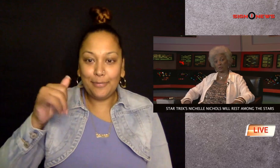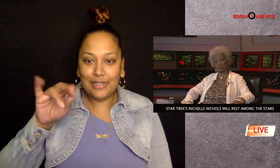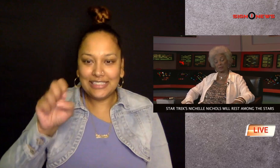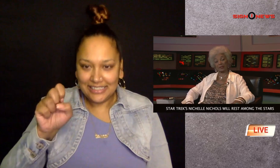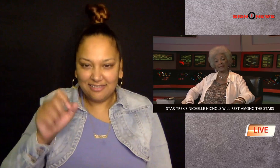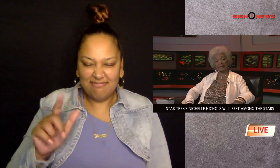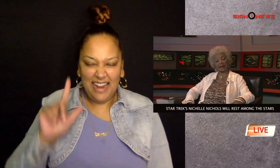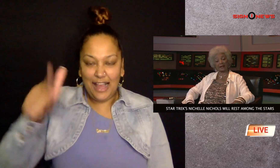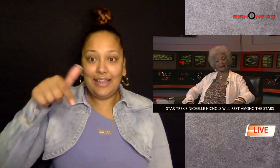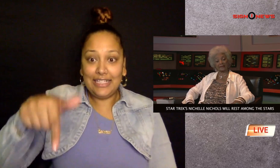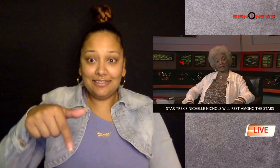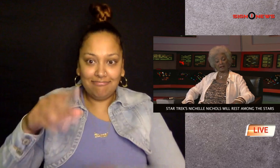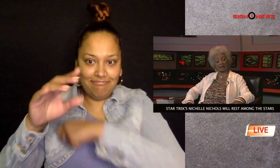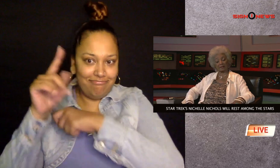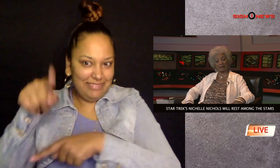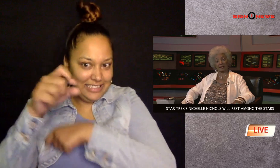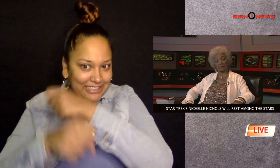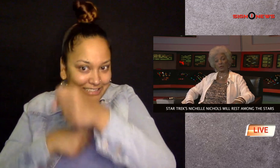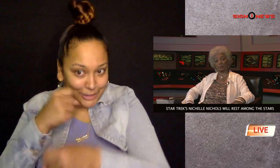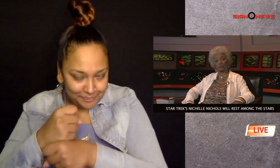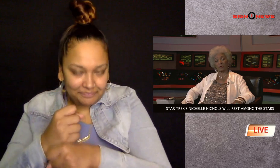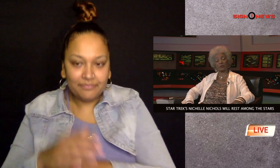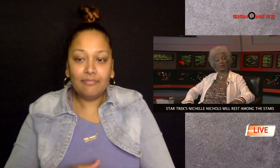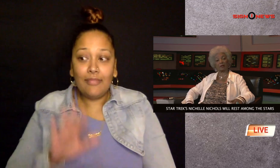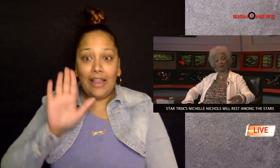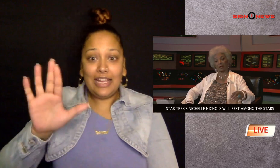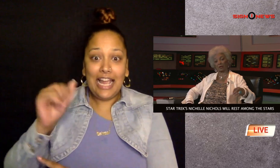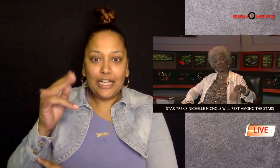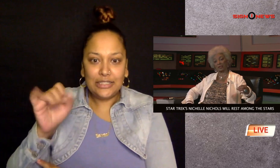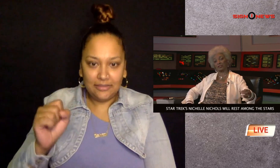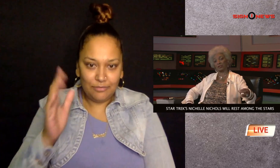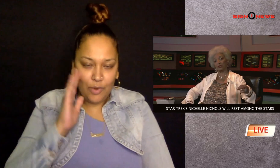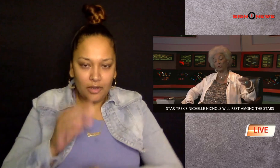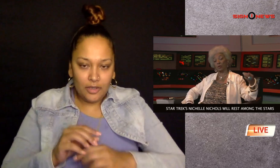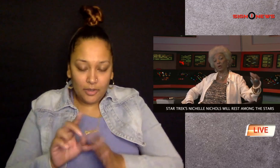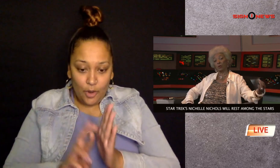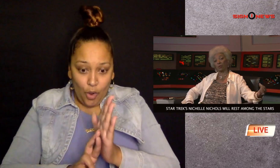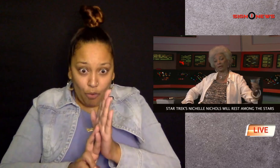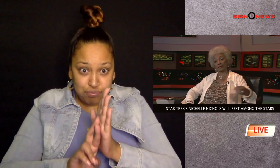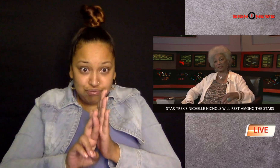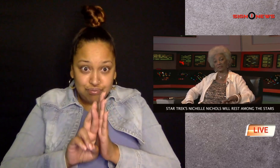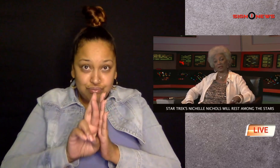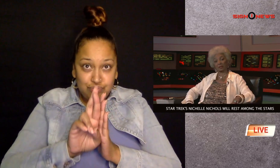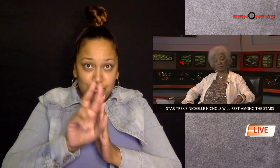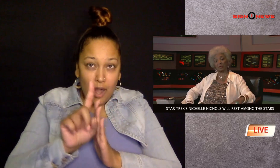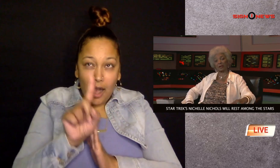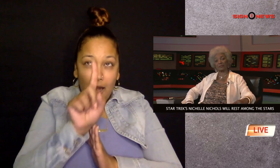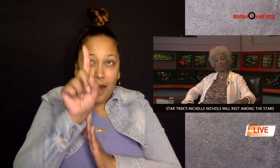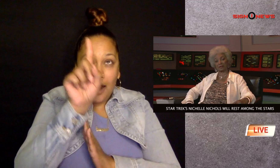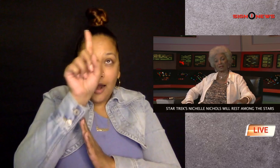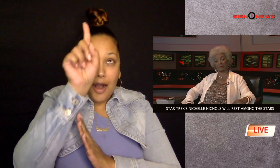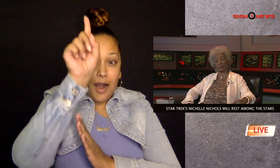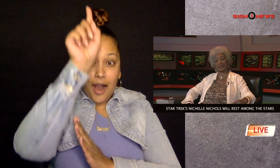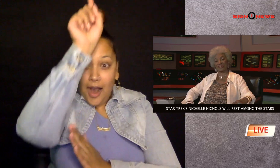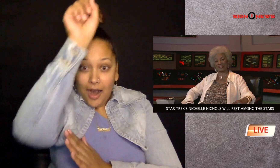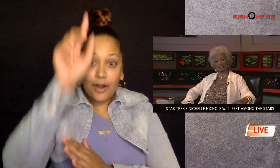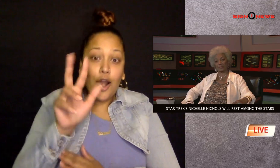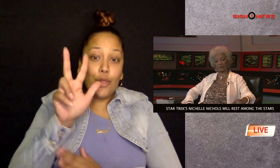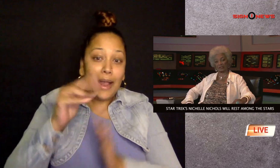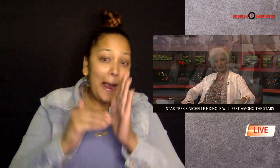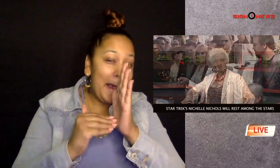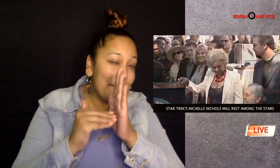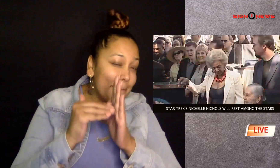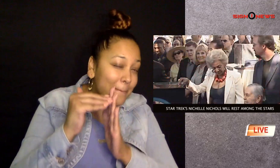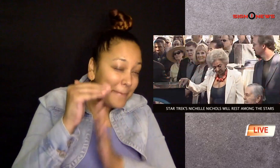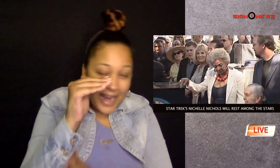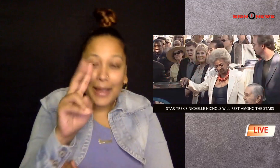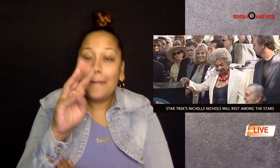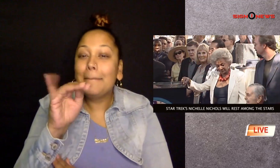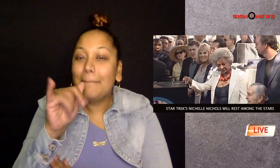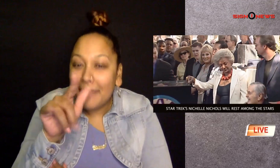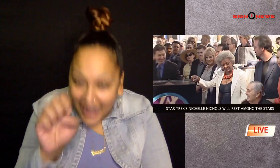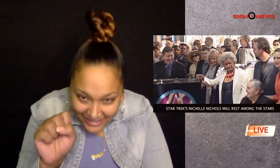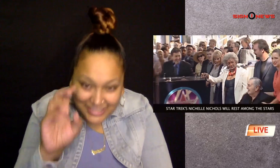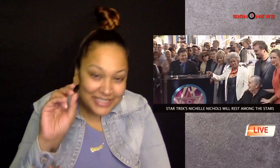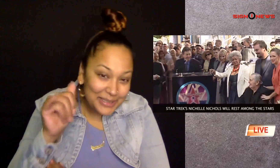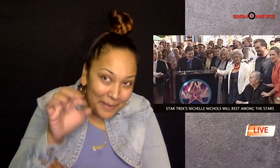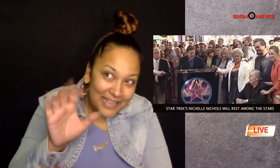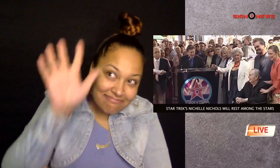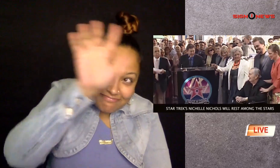The Enterprise later this year and the ashes will be launched 3 million miles into space